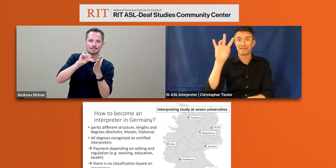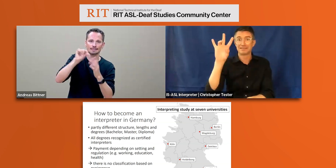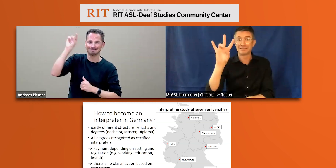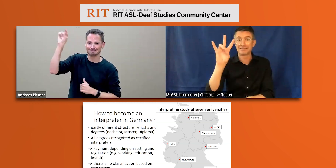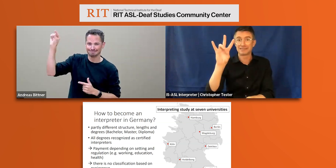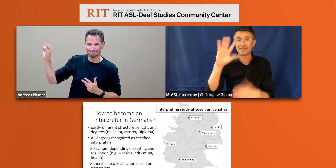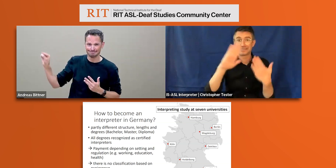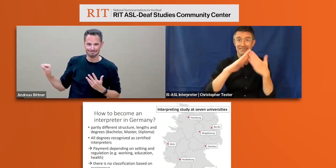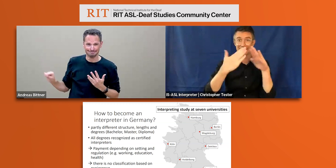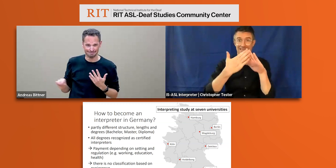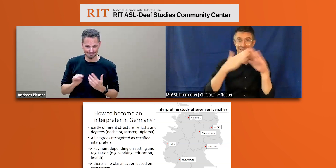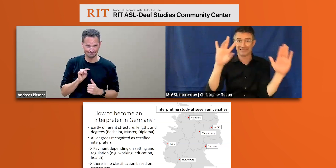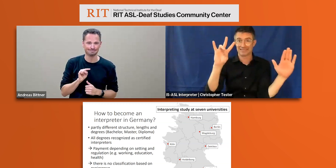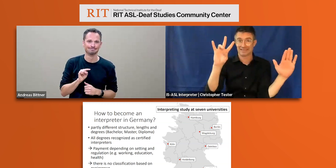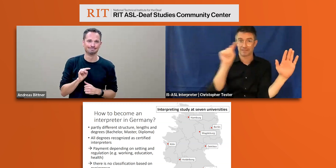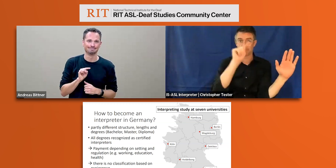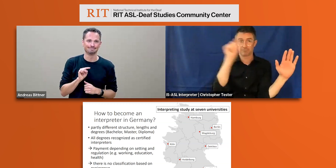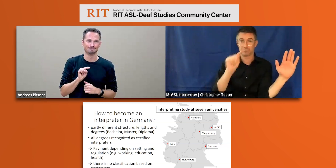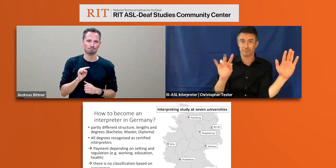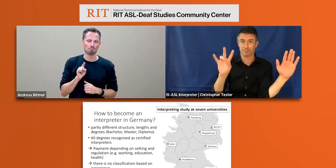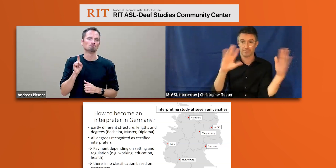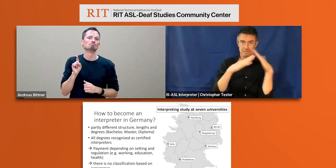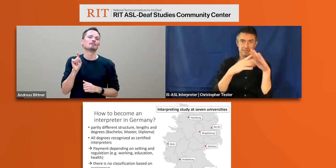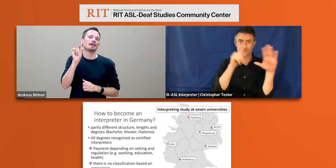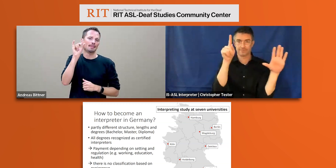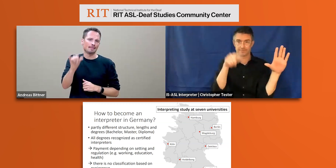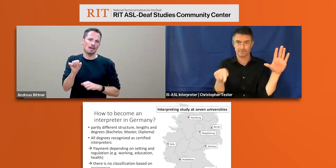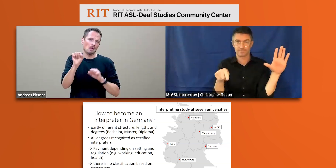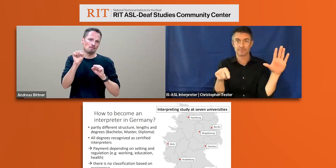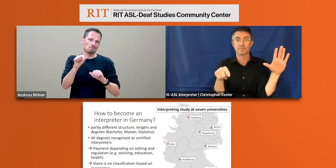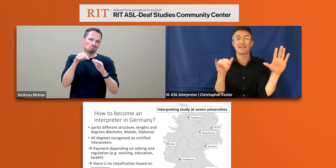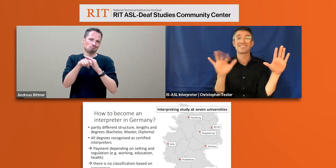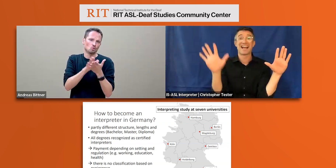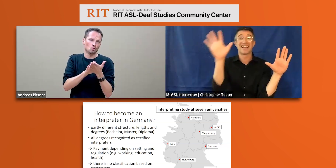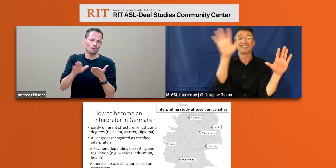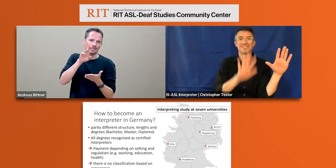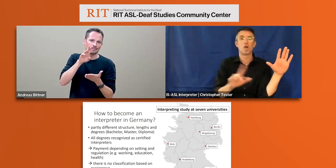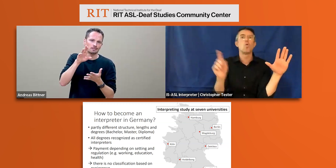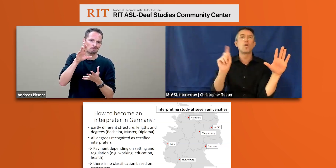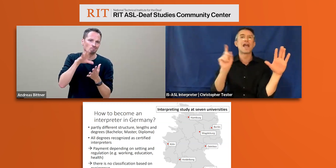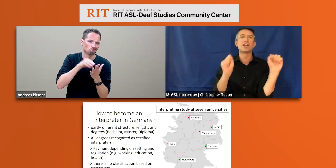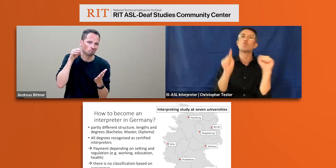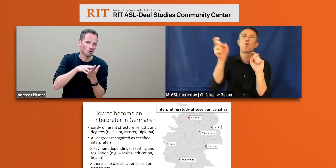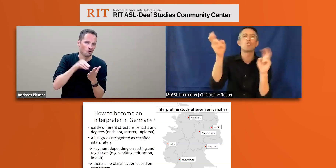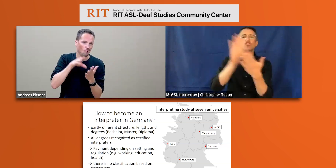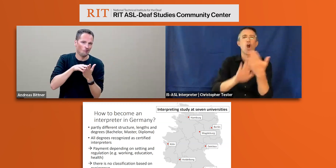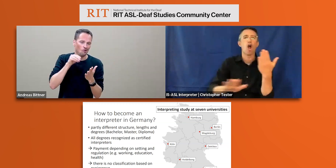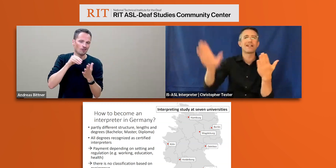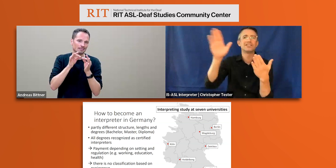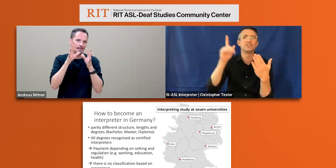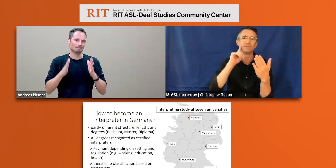So, if you look at these 7 cities on the map of Germany,